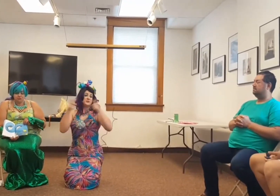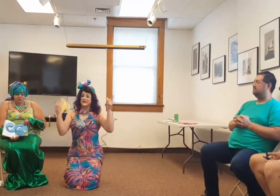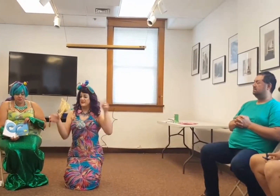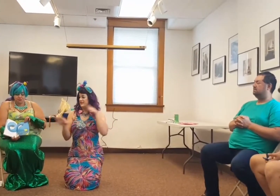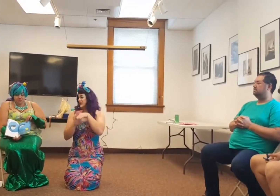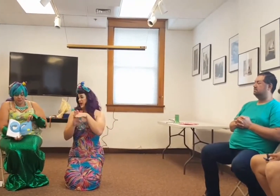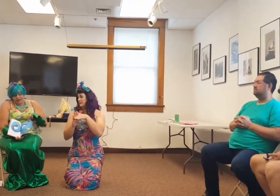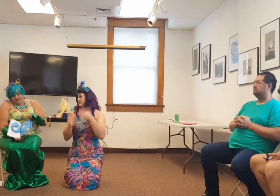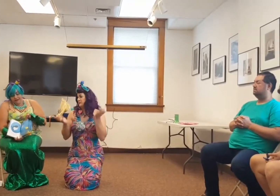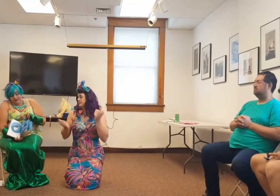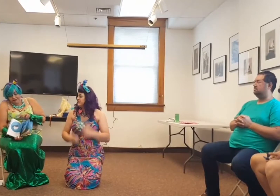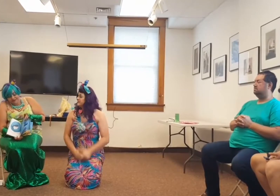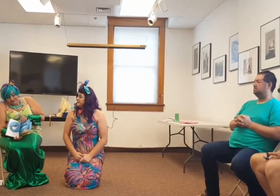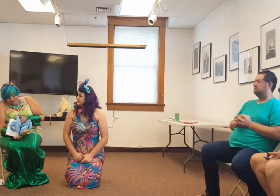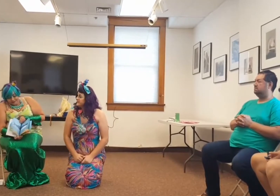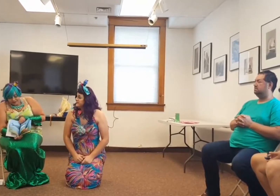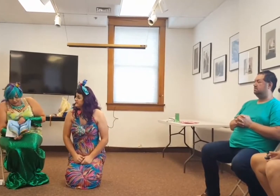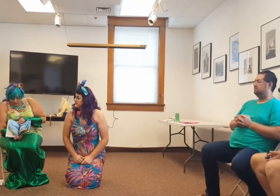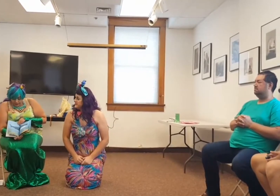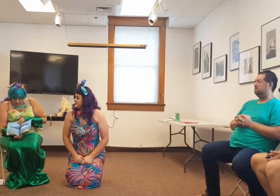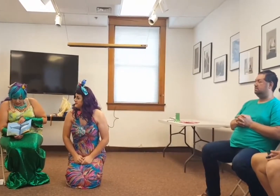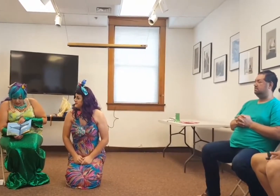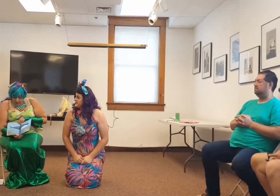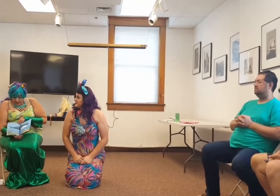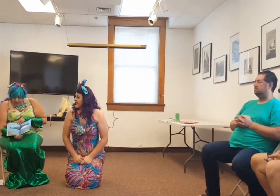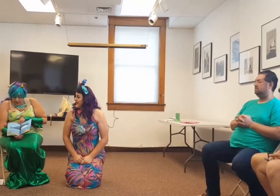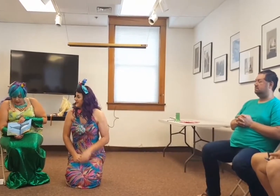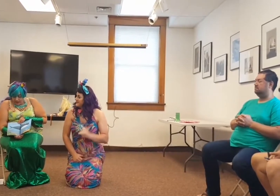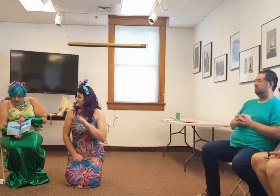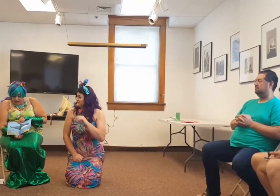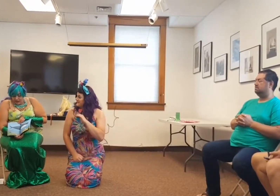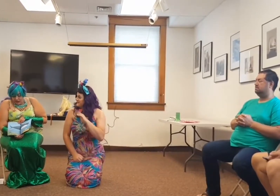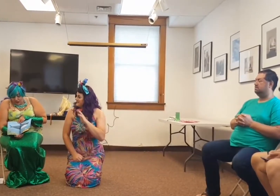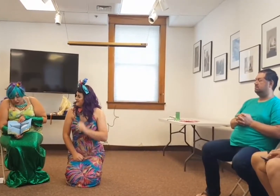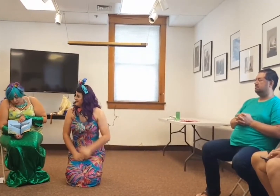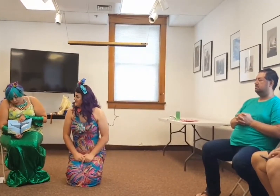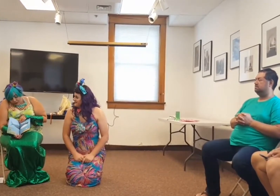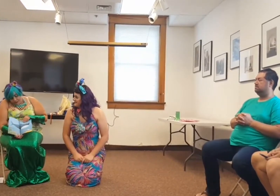Big shark swims slow.